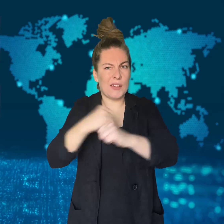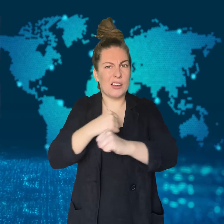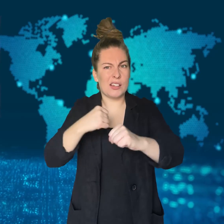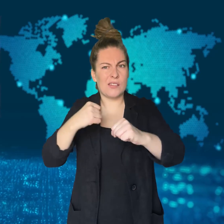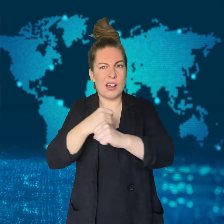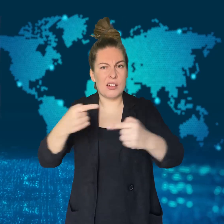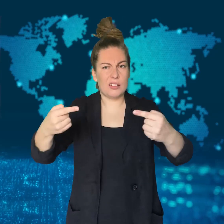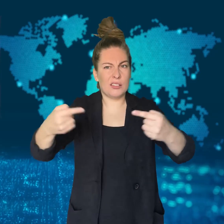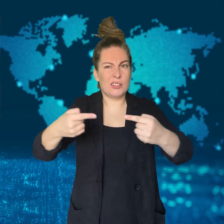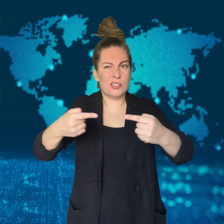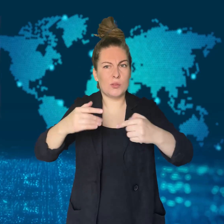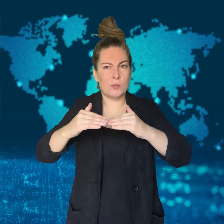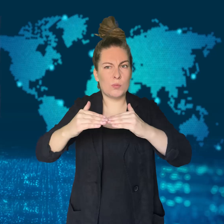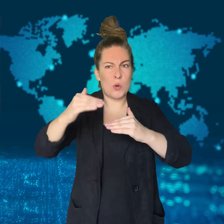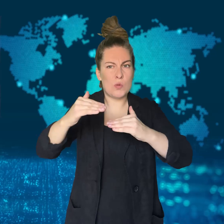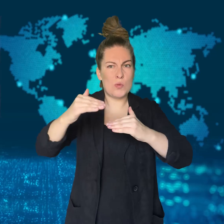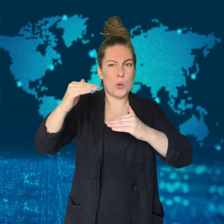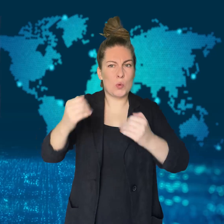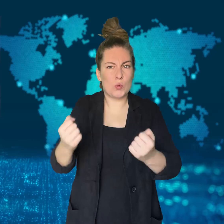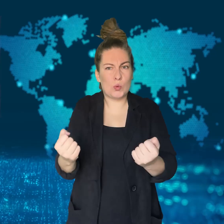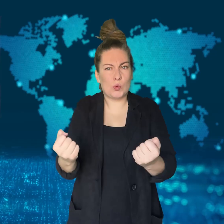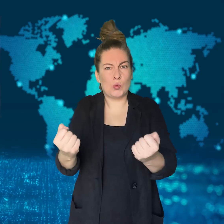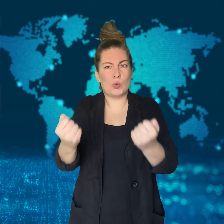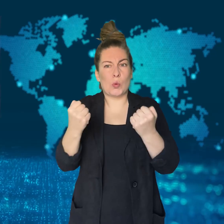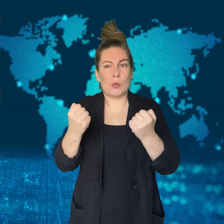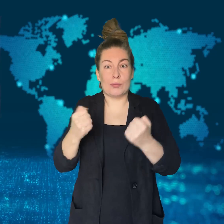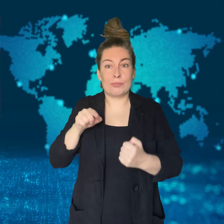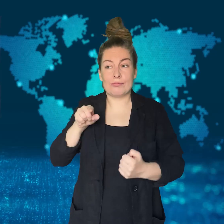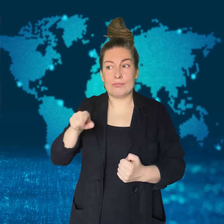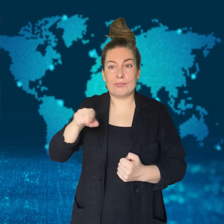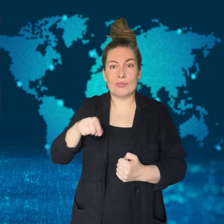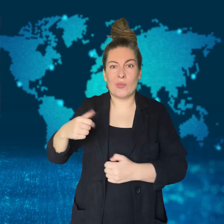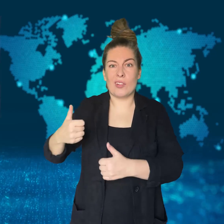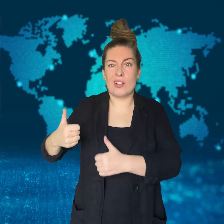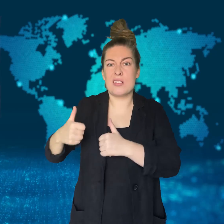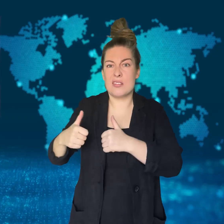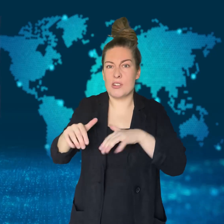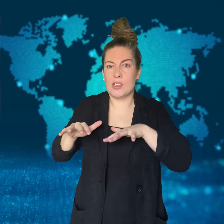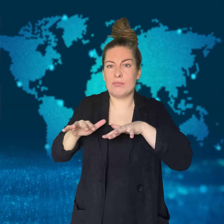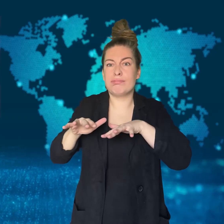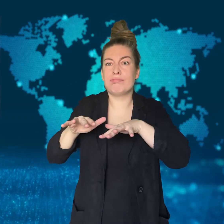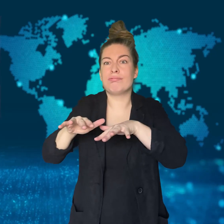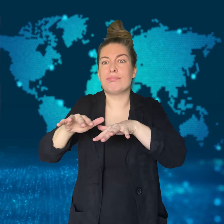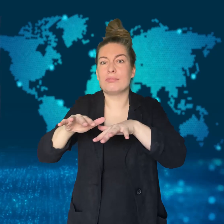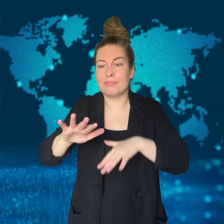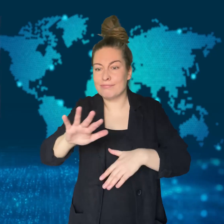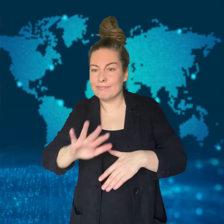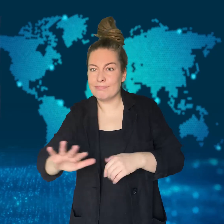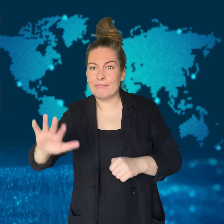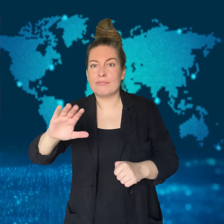Shoppers and local residents were among the victims.